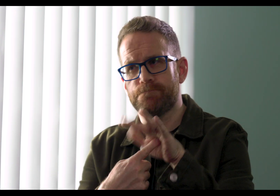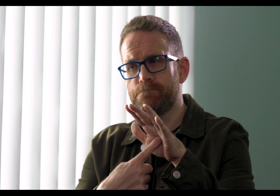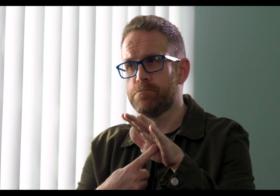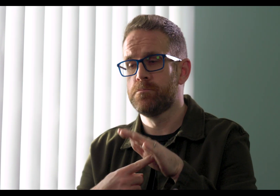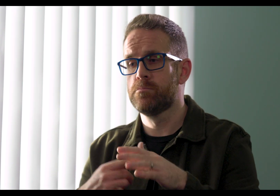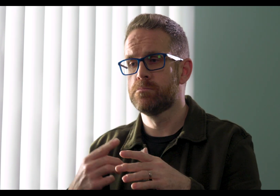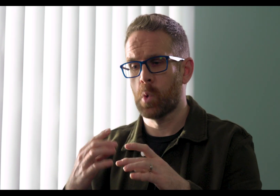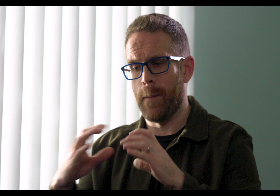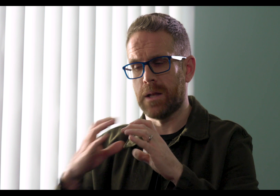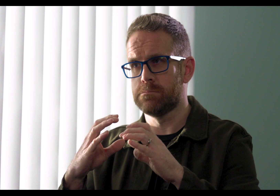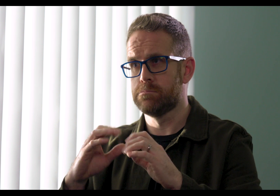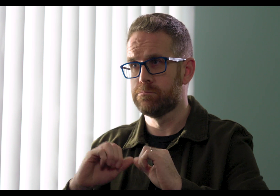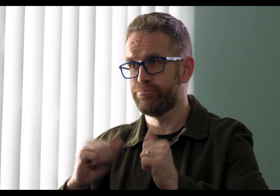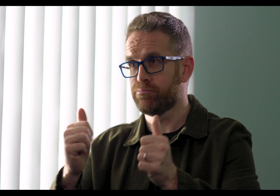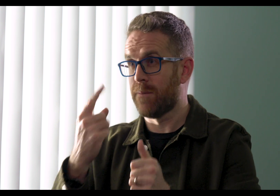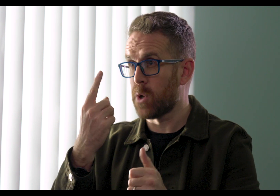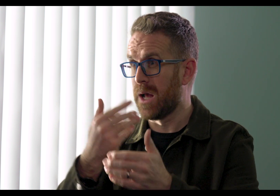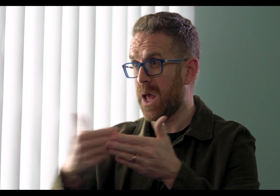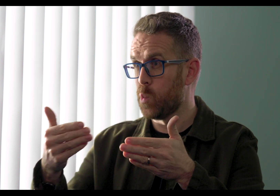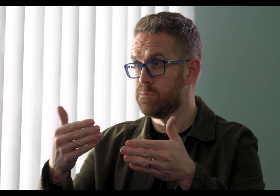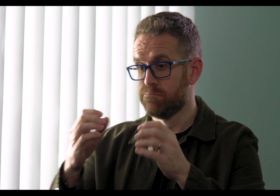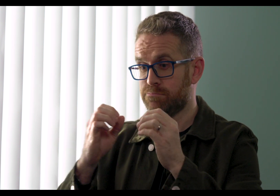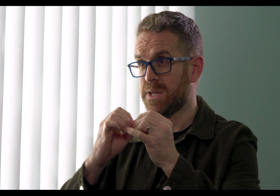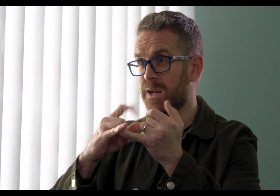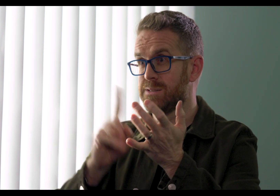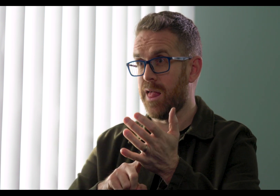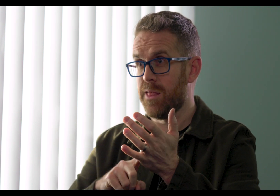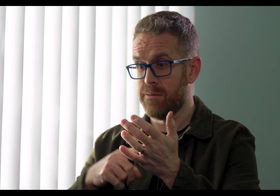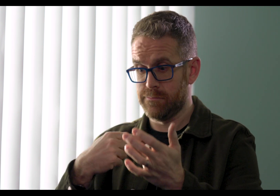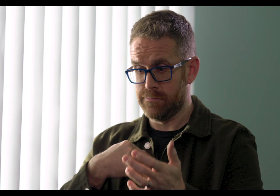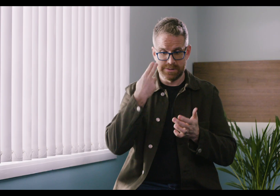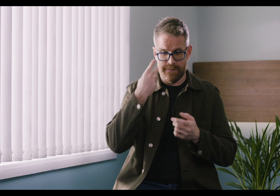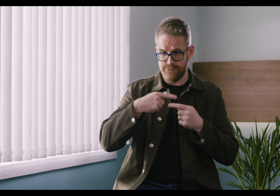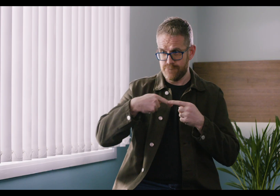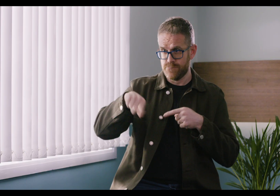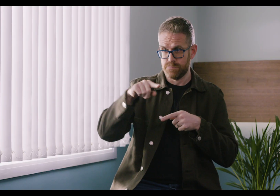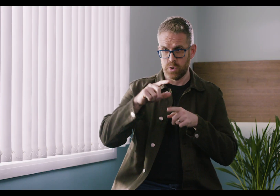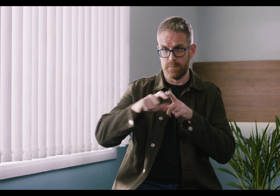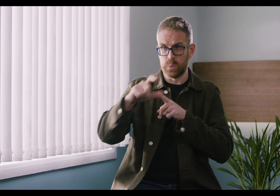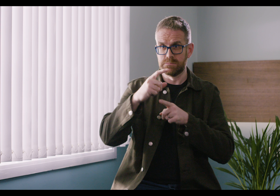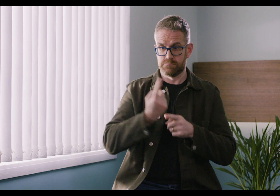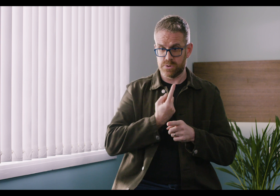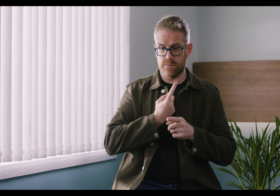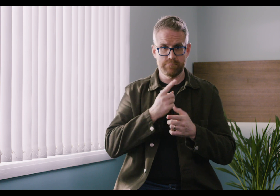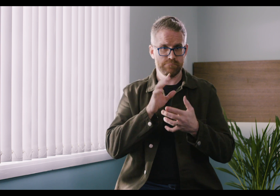Communication for many Deaf people is done in British Sign Language as their first language, including myself,